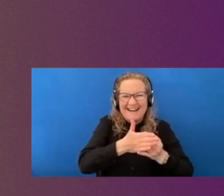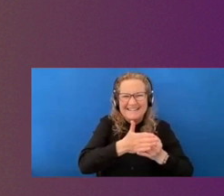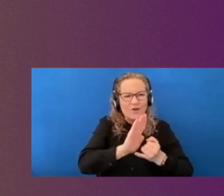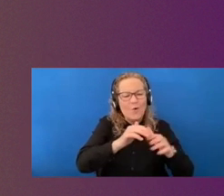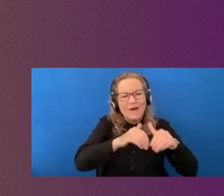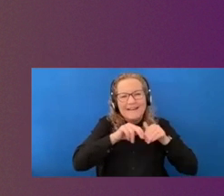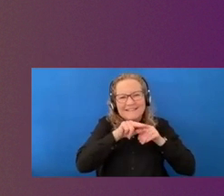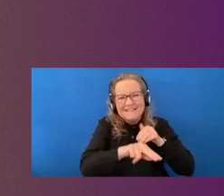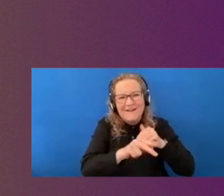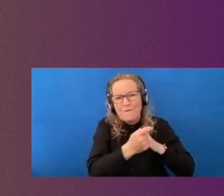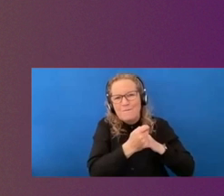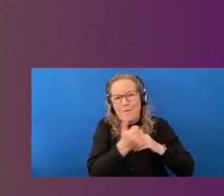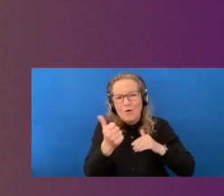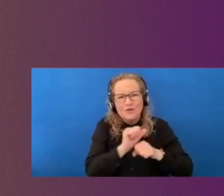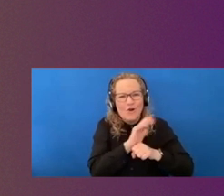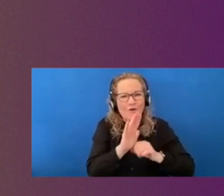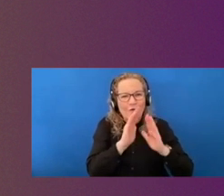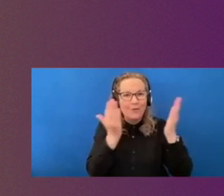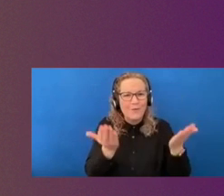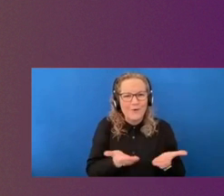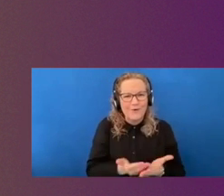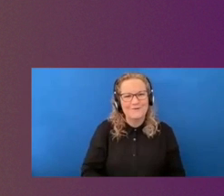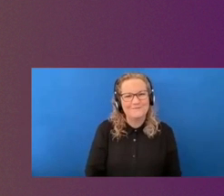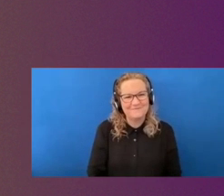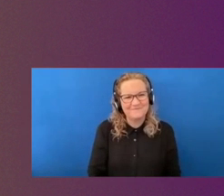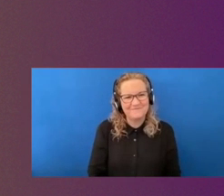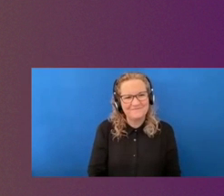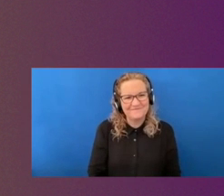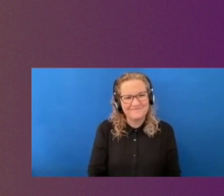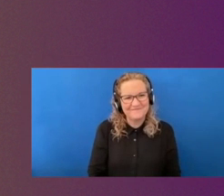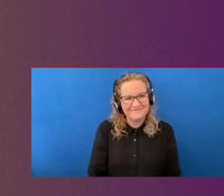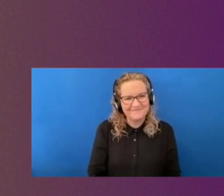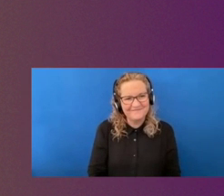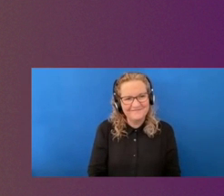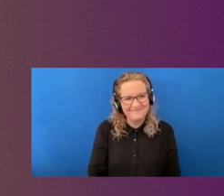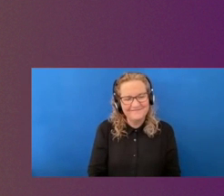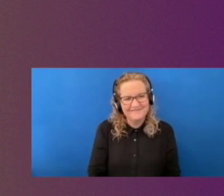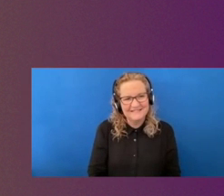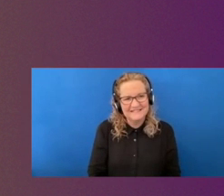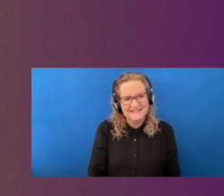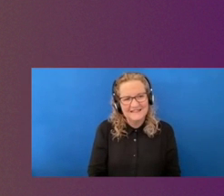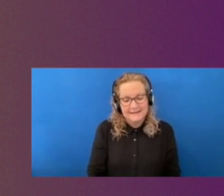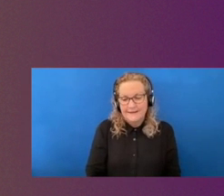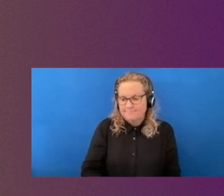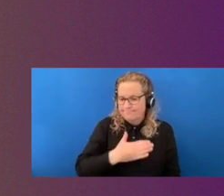world a Remarkable insight is a very high bar uh for from my perspective it's about I think